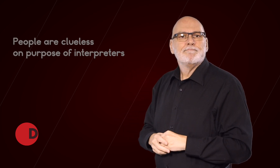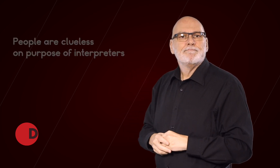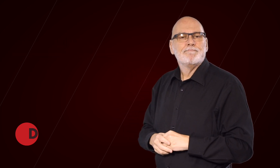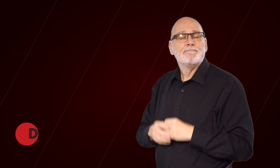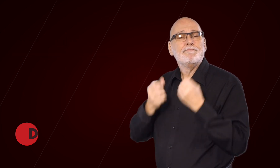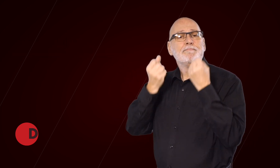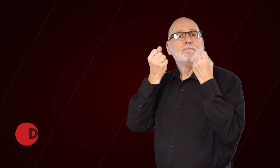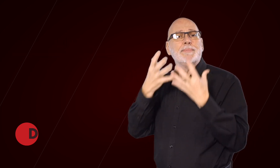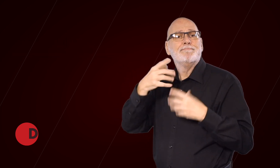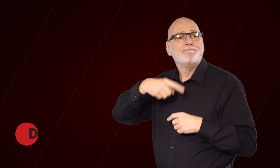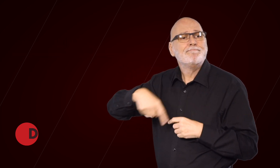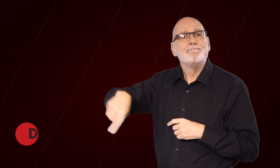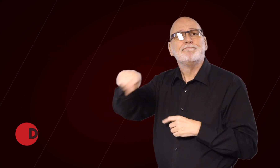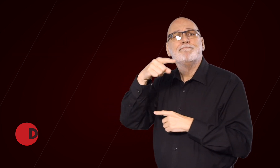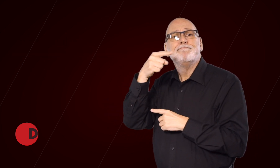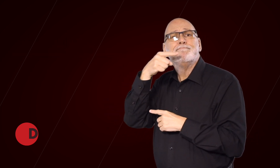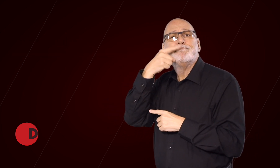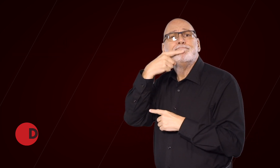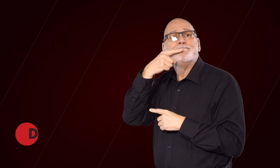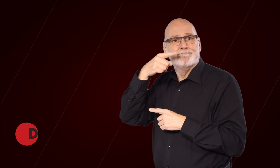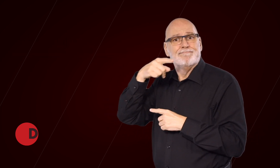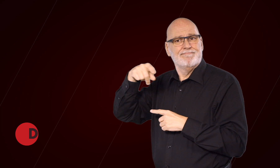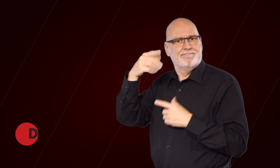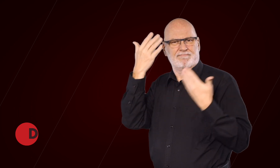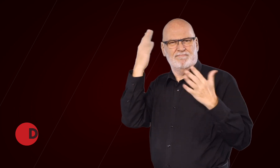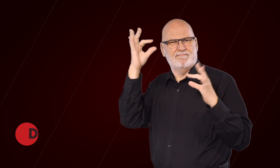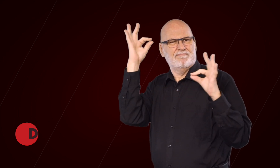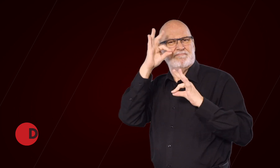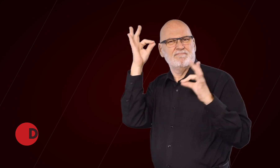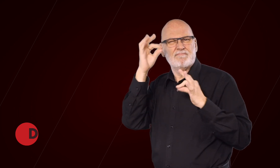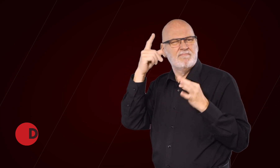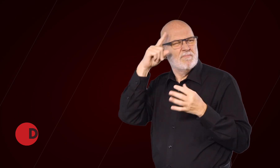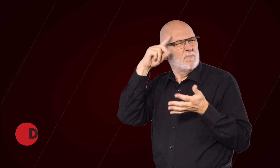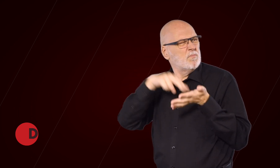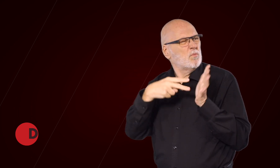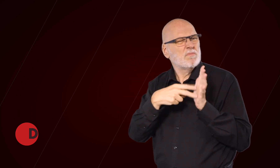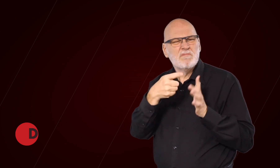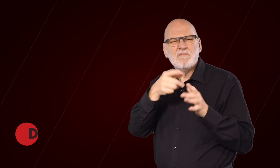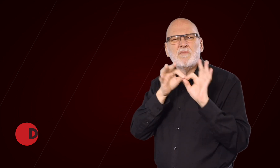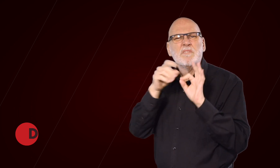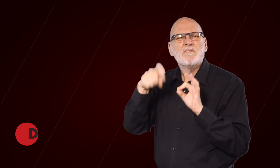are clueless on the purpose of interpreters and they will tell